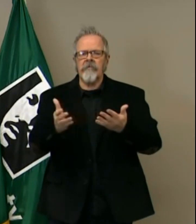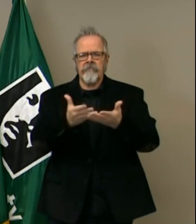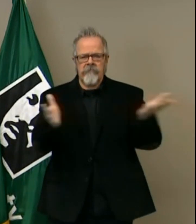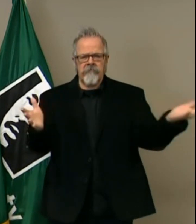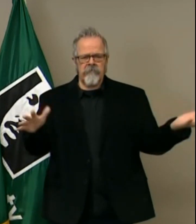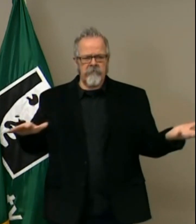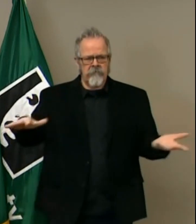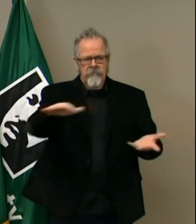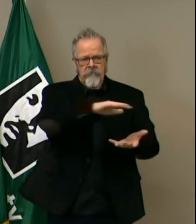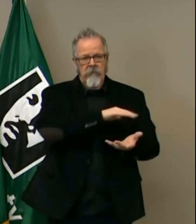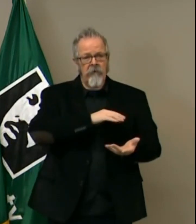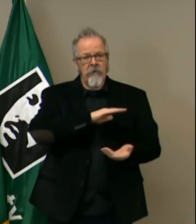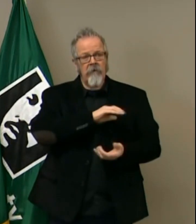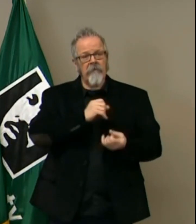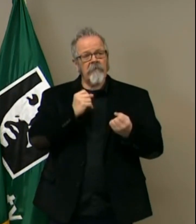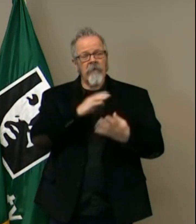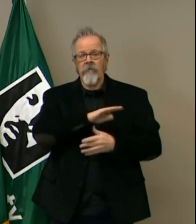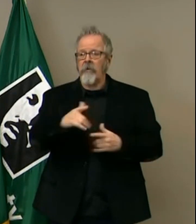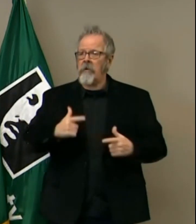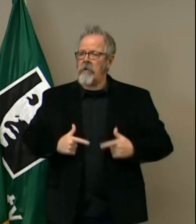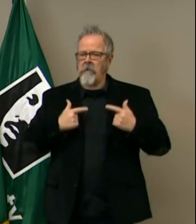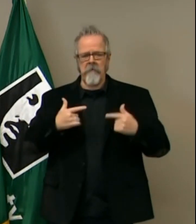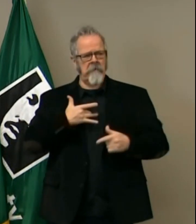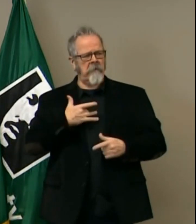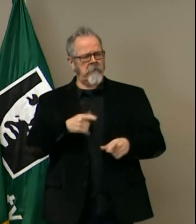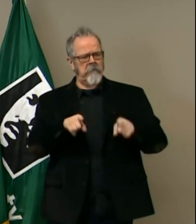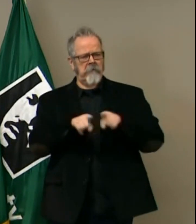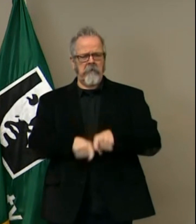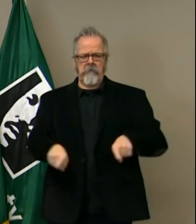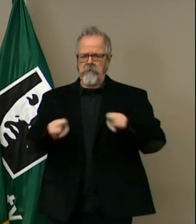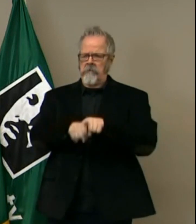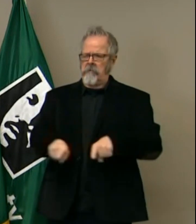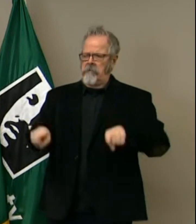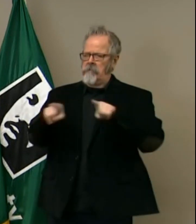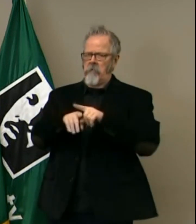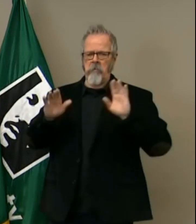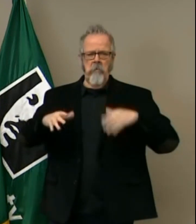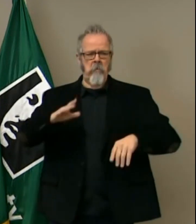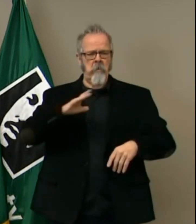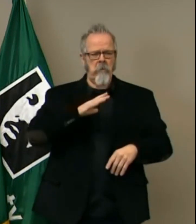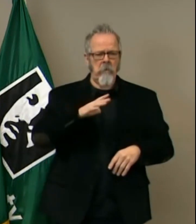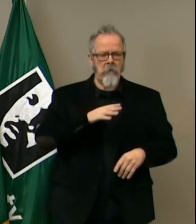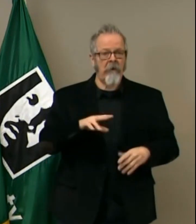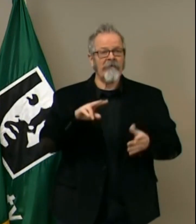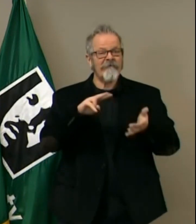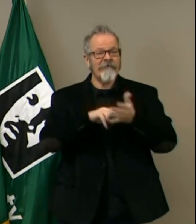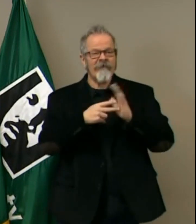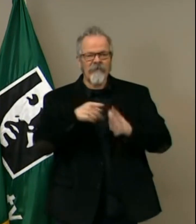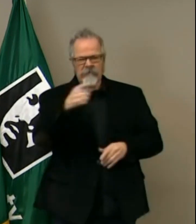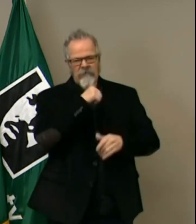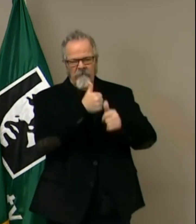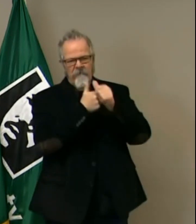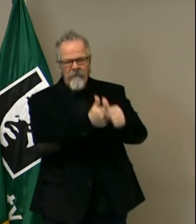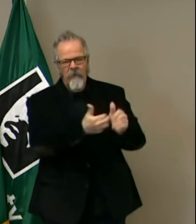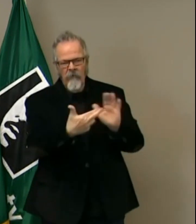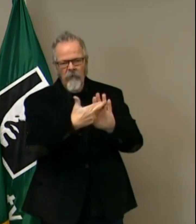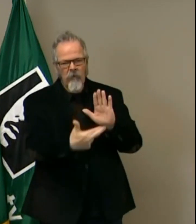it's much much too dangerous we can't do that anymore we need to make changes to